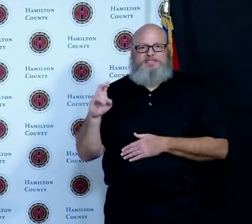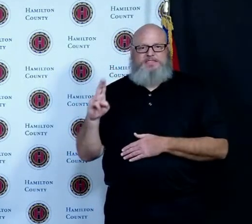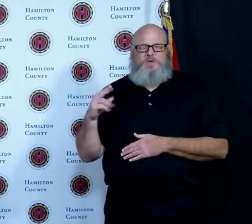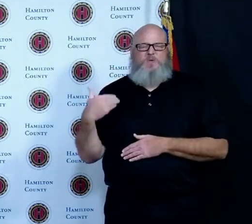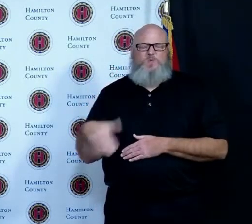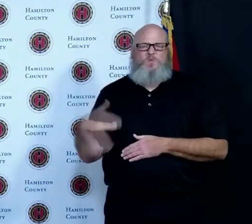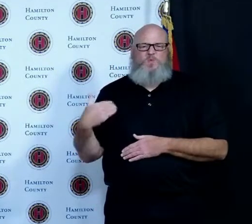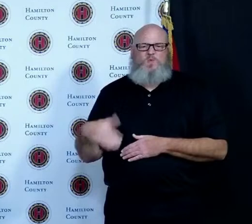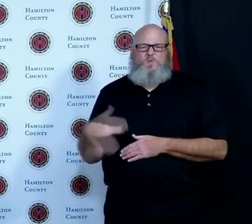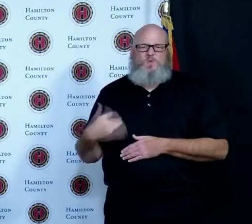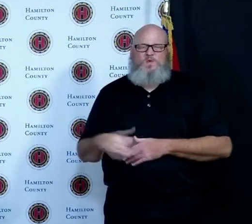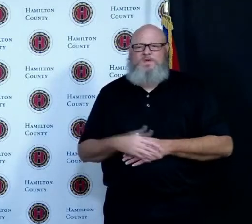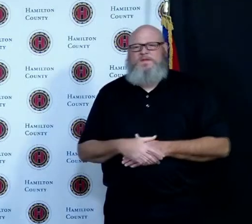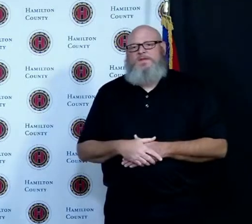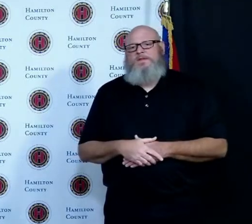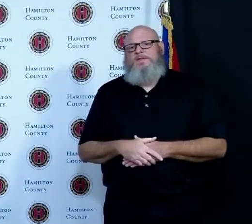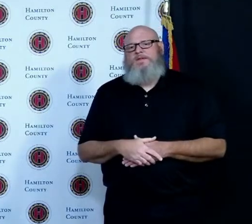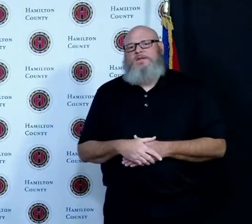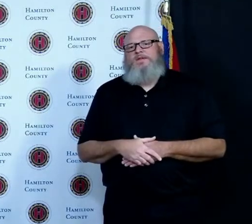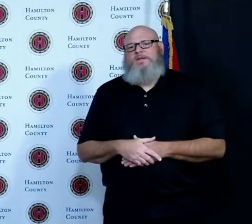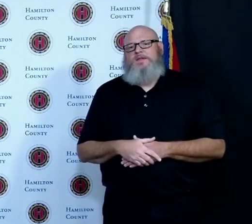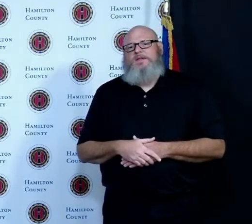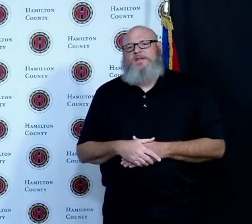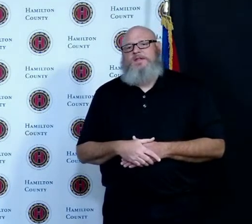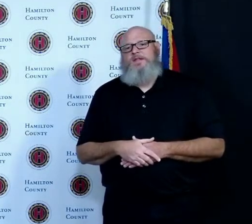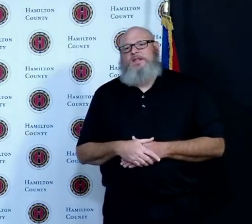through our personal activities to help lower these Covid footprints